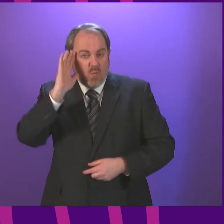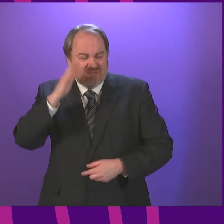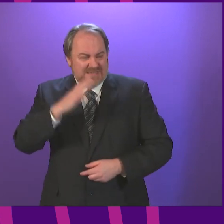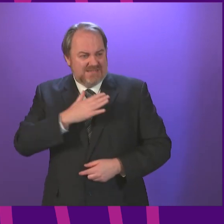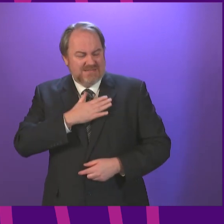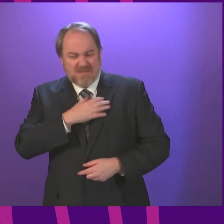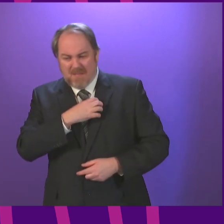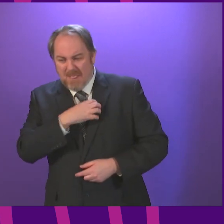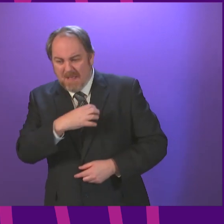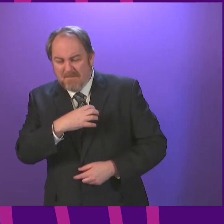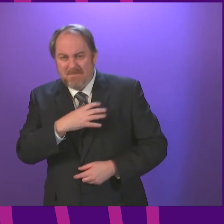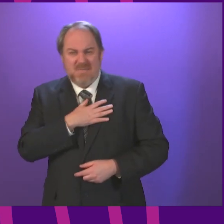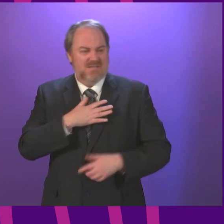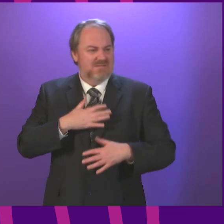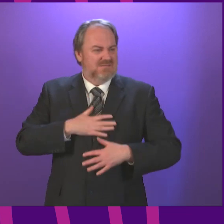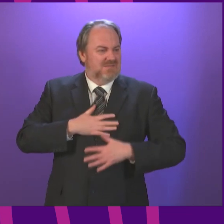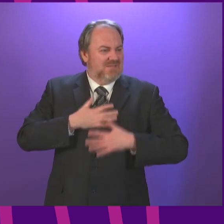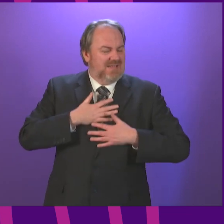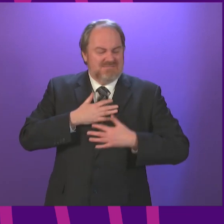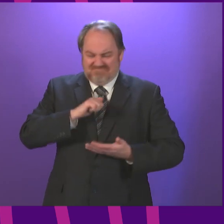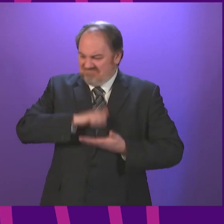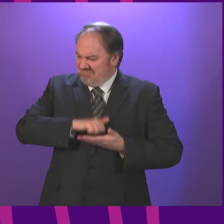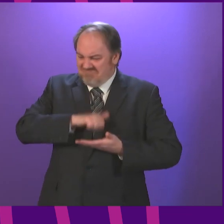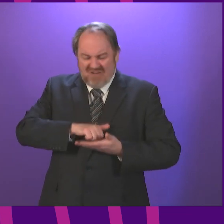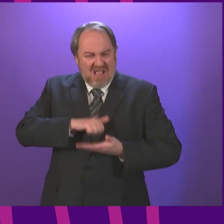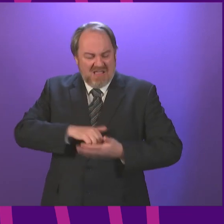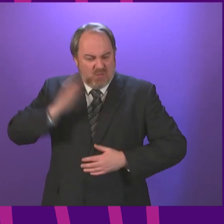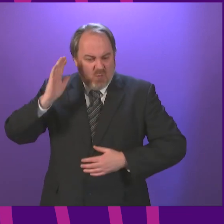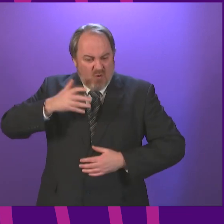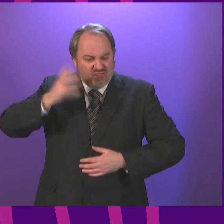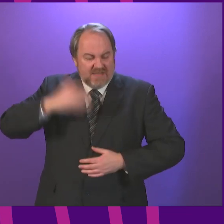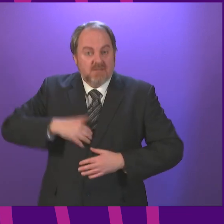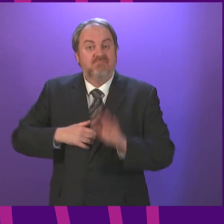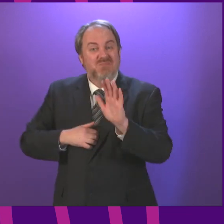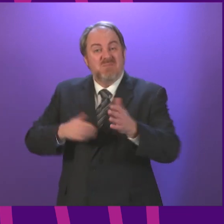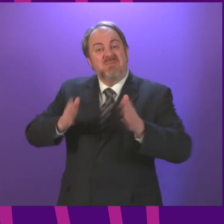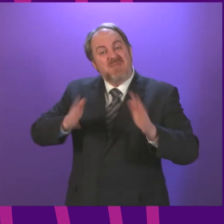or changes in their bodies that cause them concern that they should contact their local